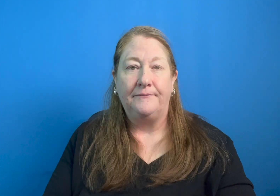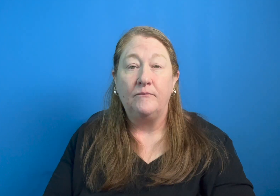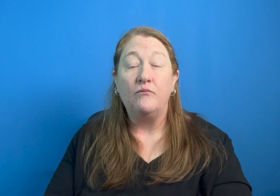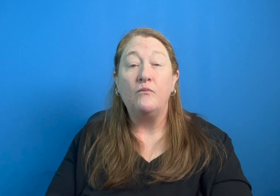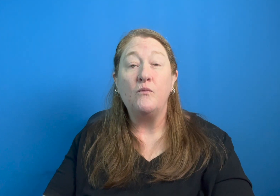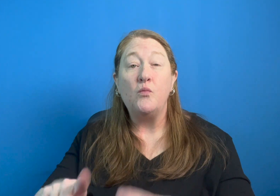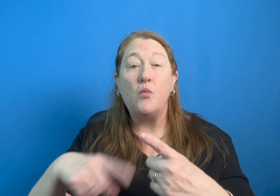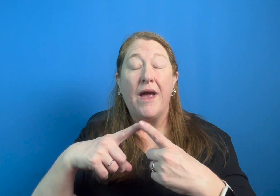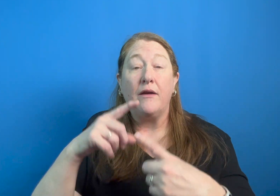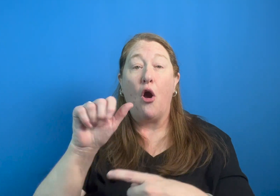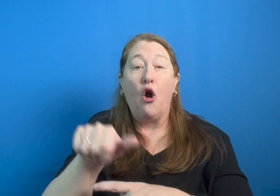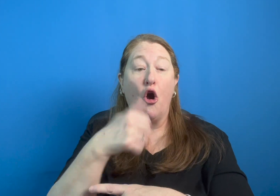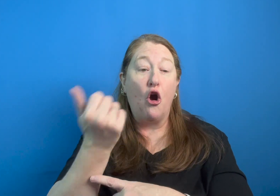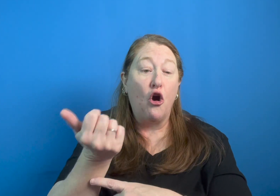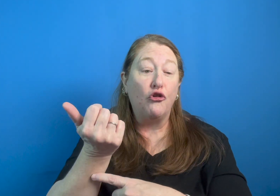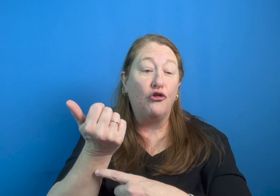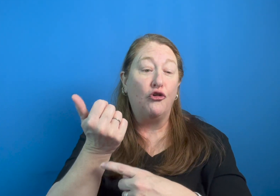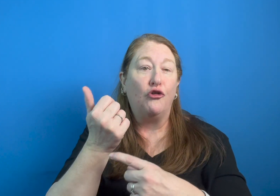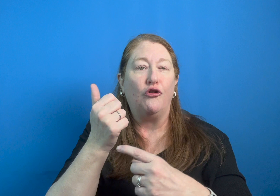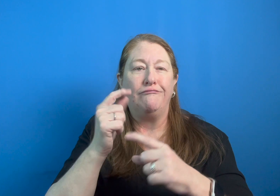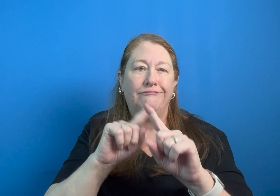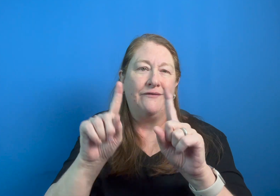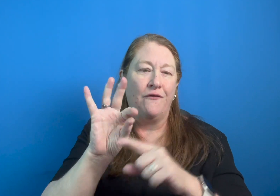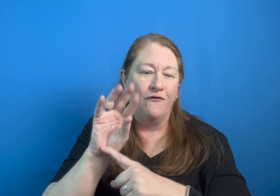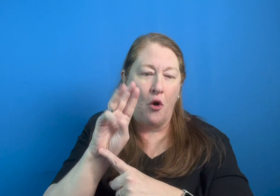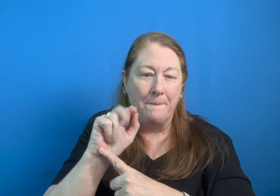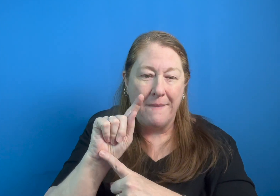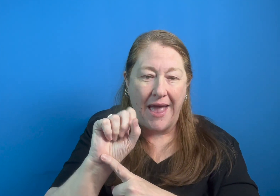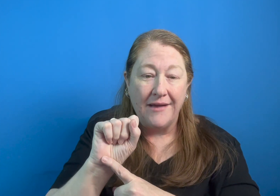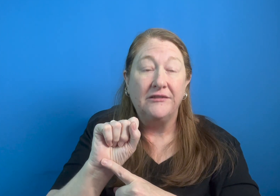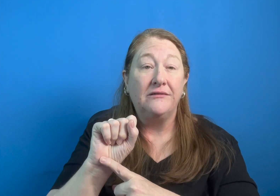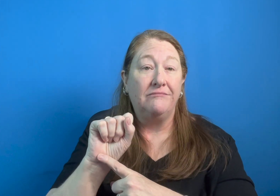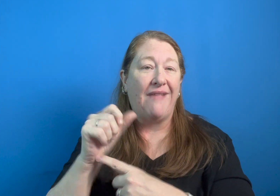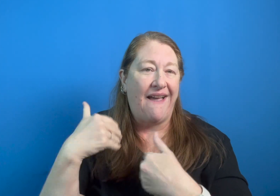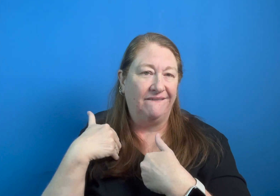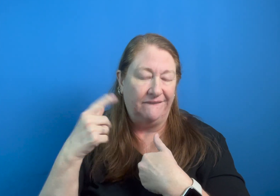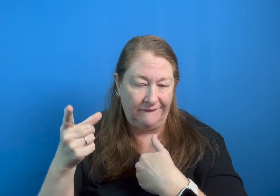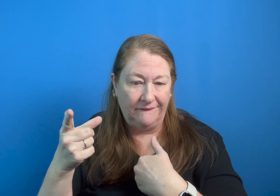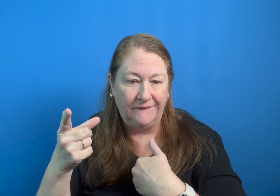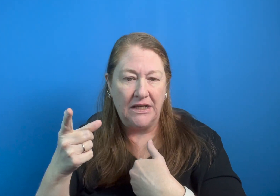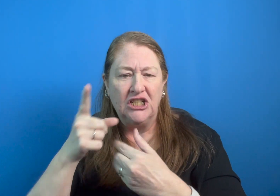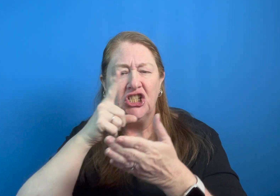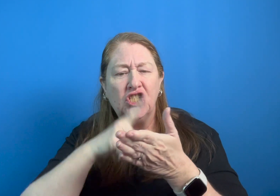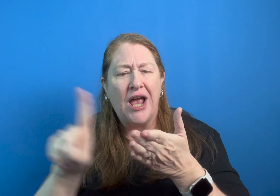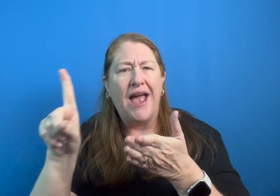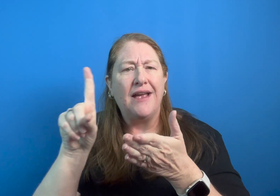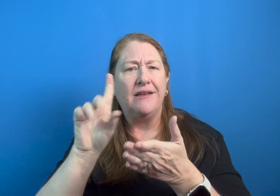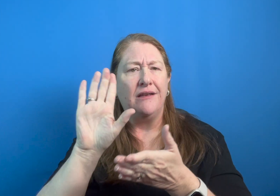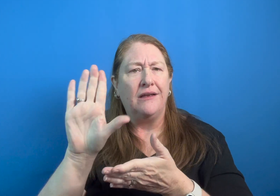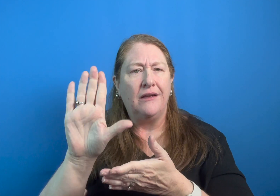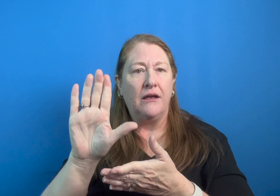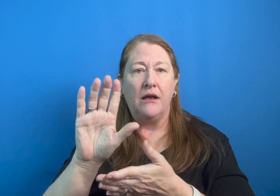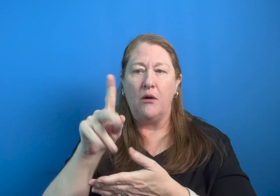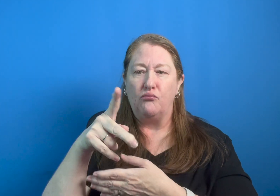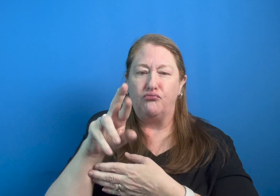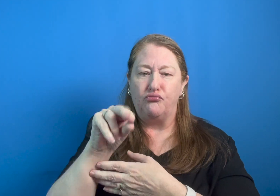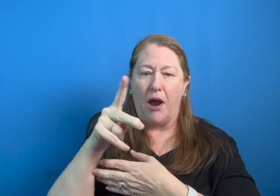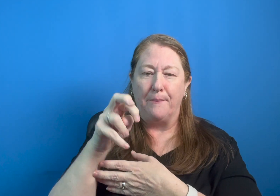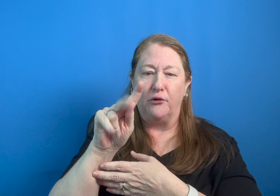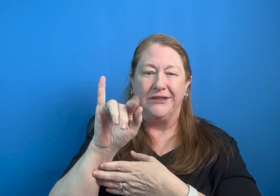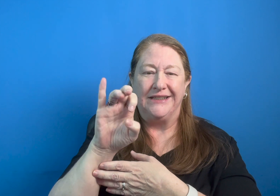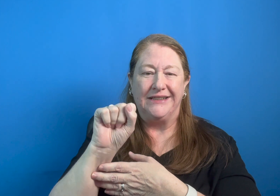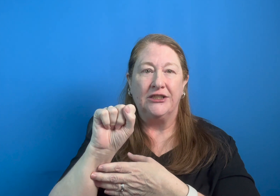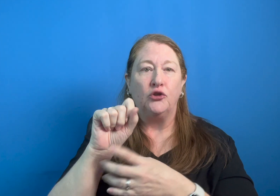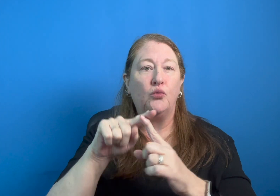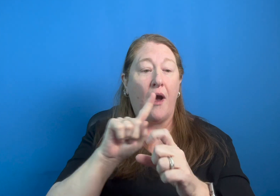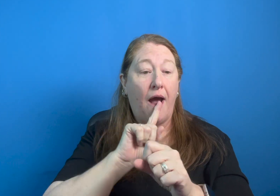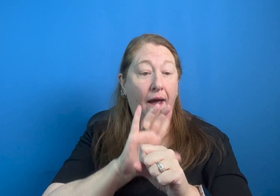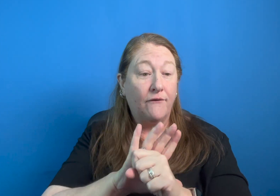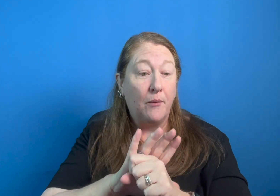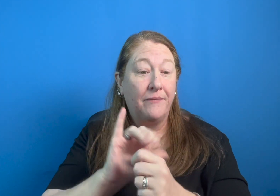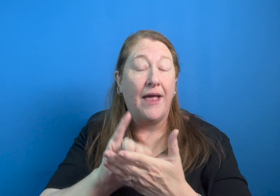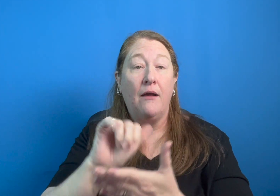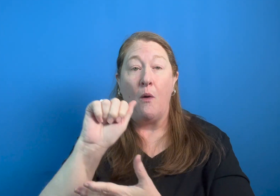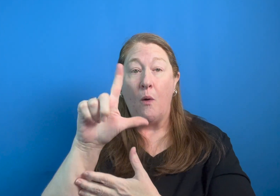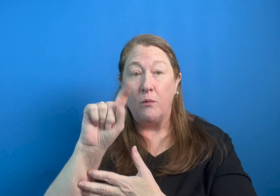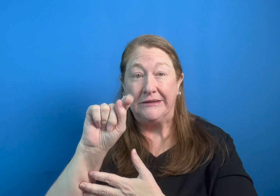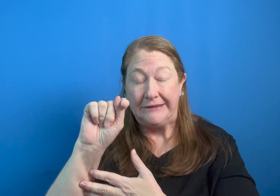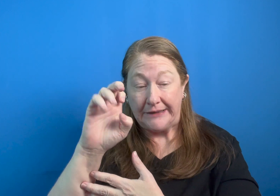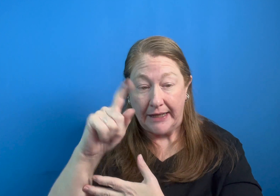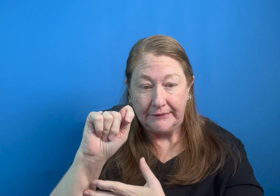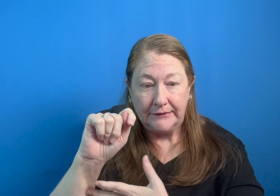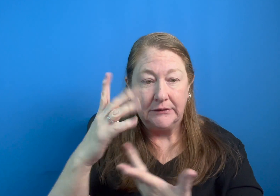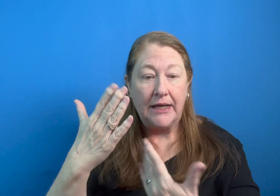When alternative formats are provided, check the object of properties to confirm alt-text